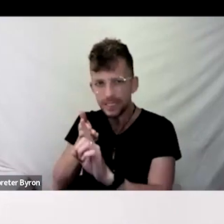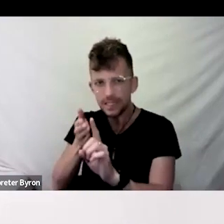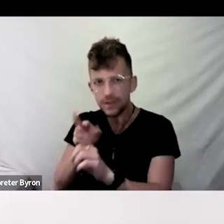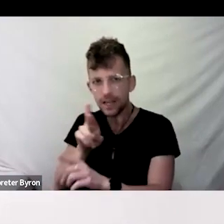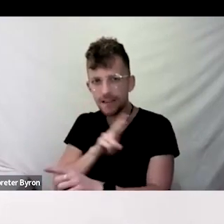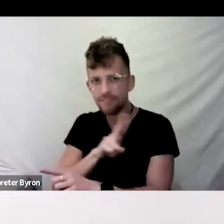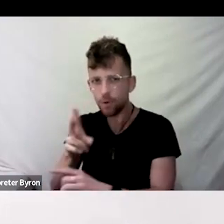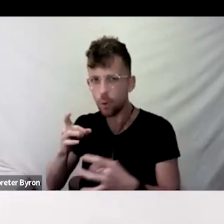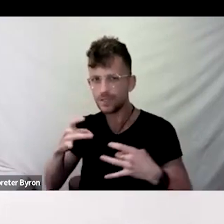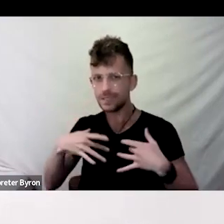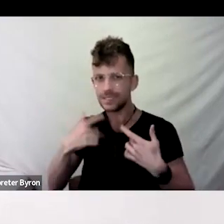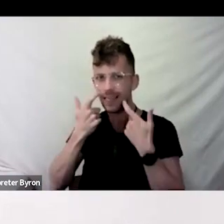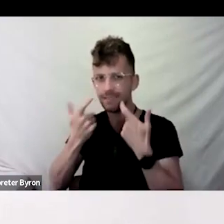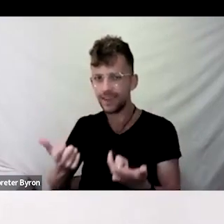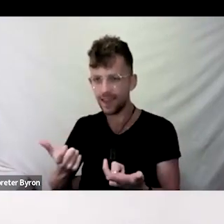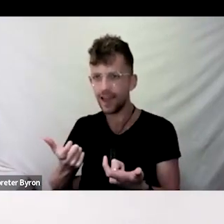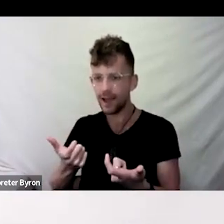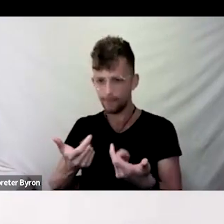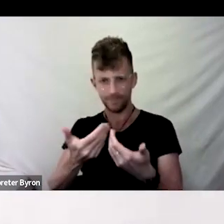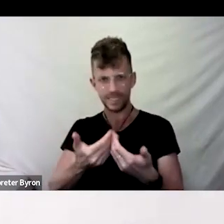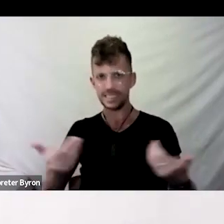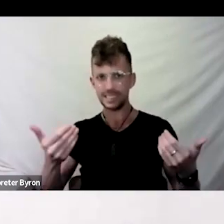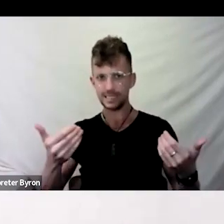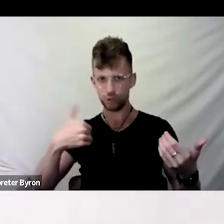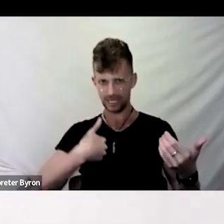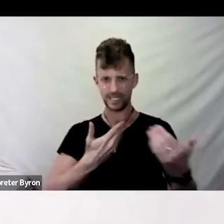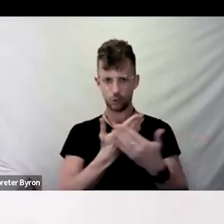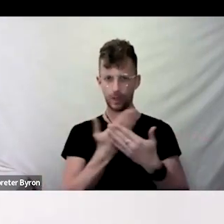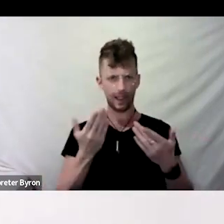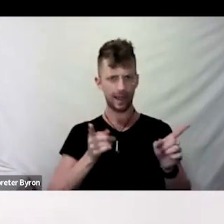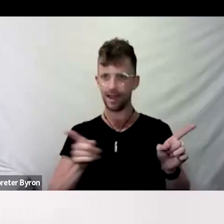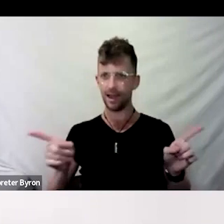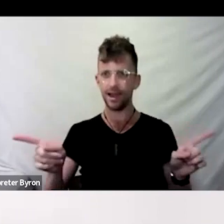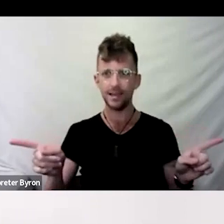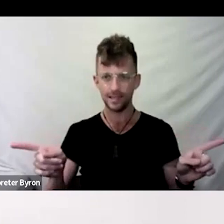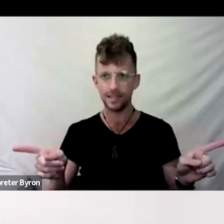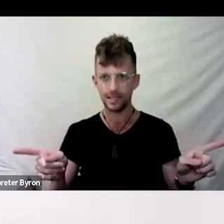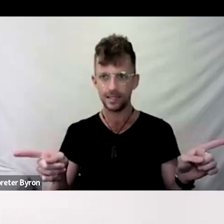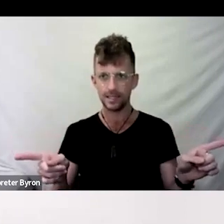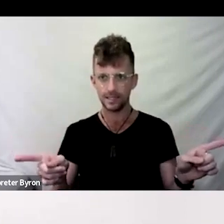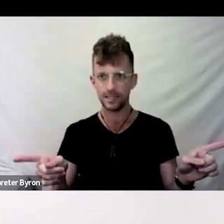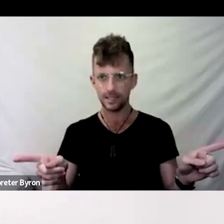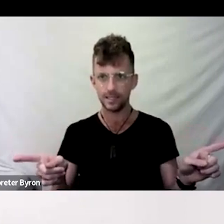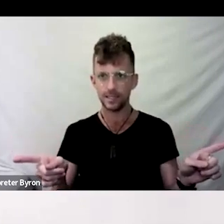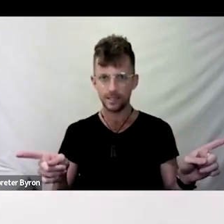when they also create something for the disabled person, or because the break is more likely to be successful,